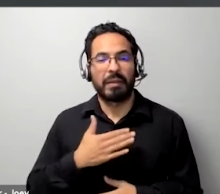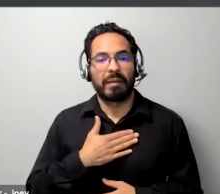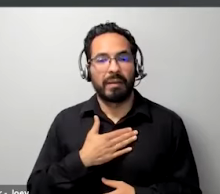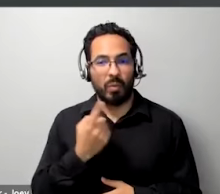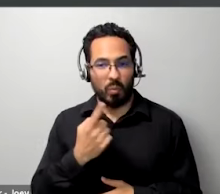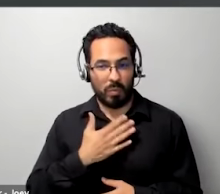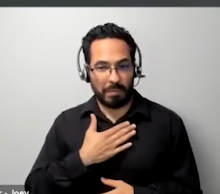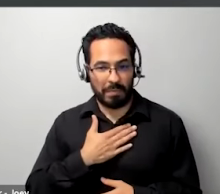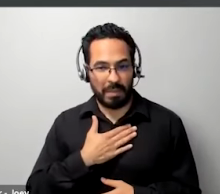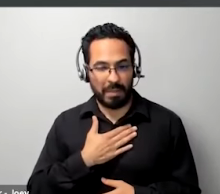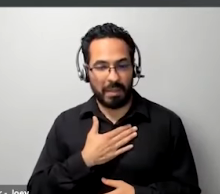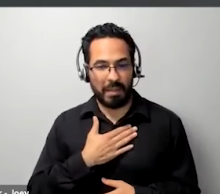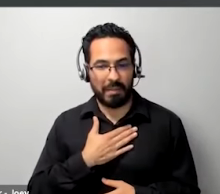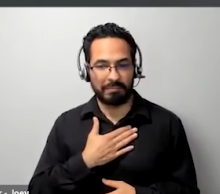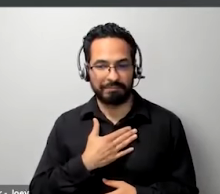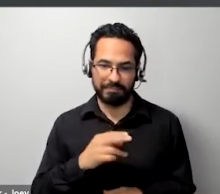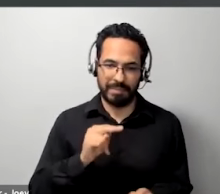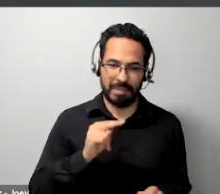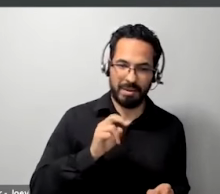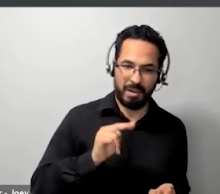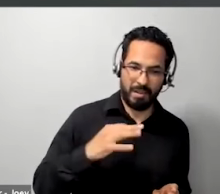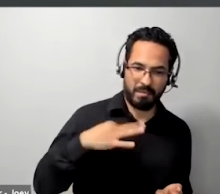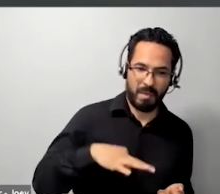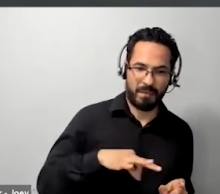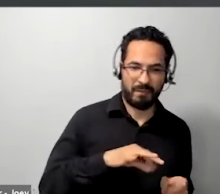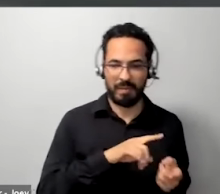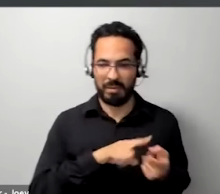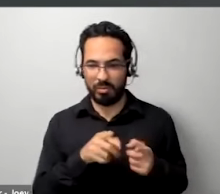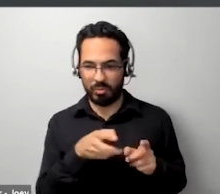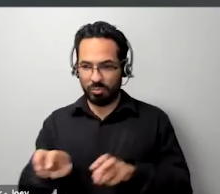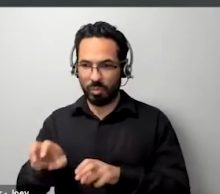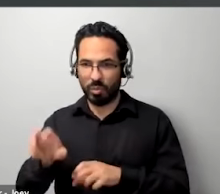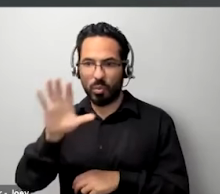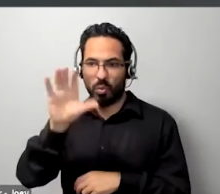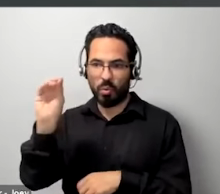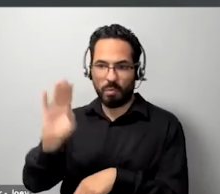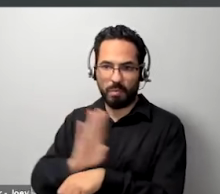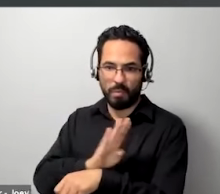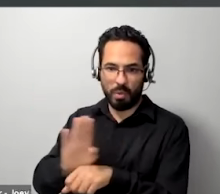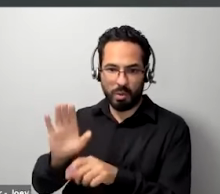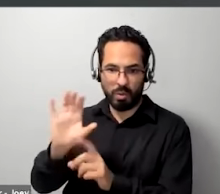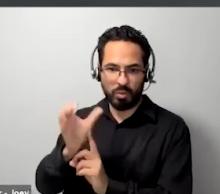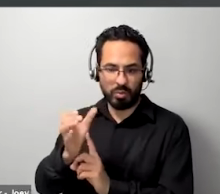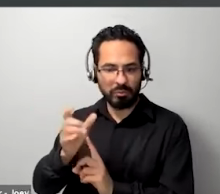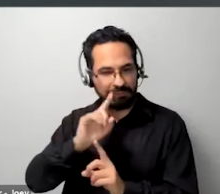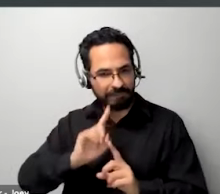obviously going from nonprofit to corporate culture, was very different.